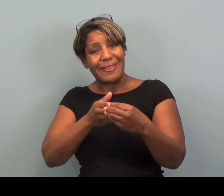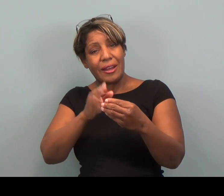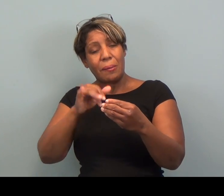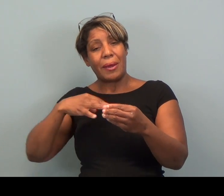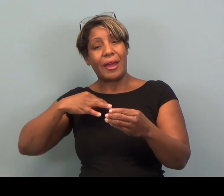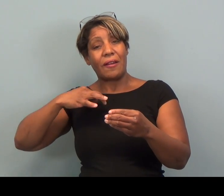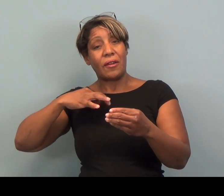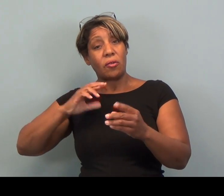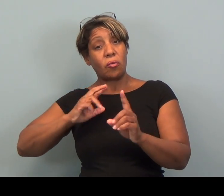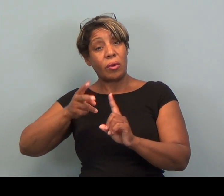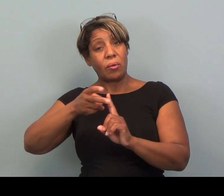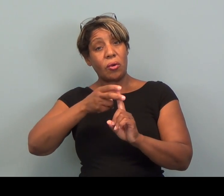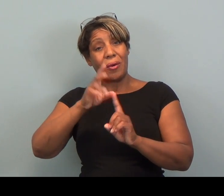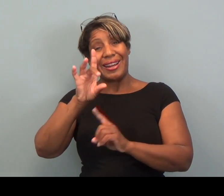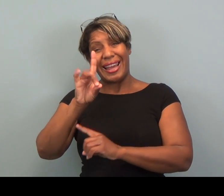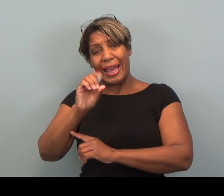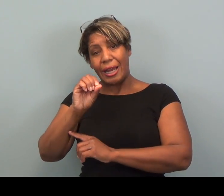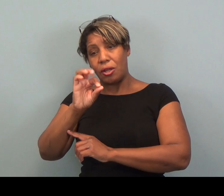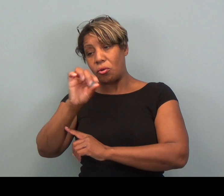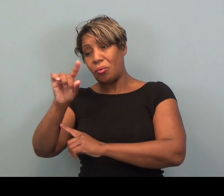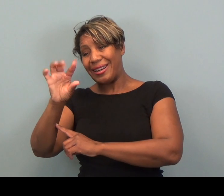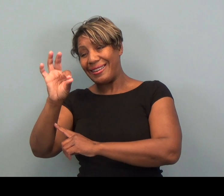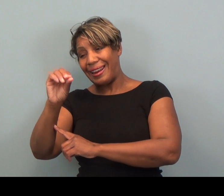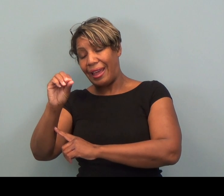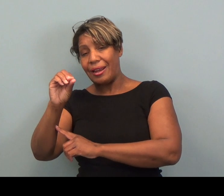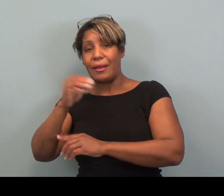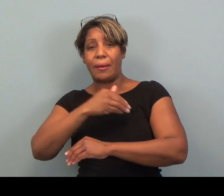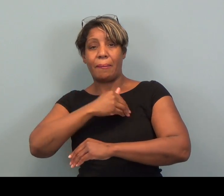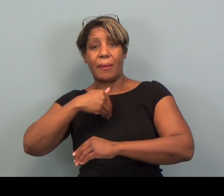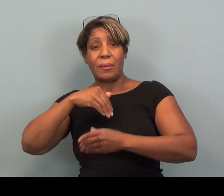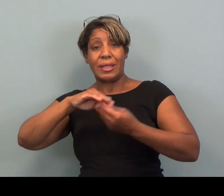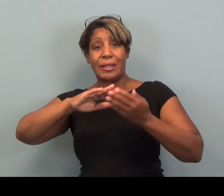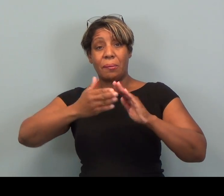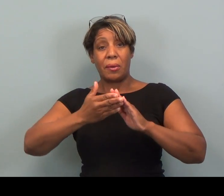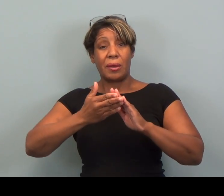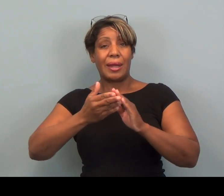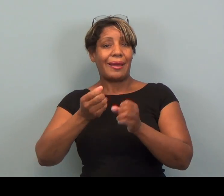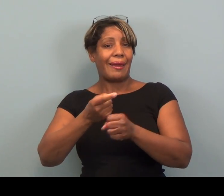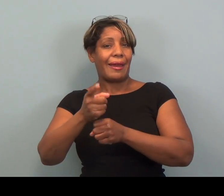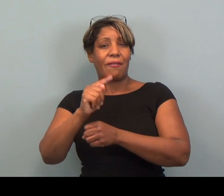We recruit 80 to 90 members of the community every tax season.